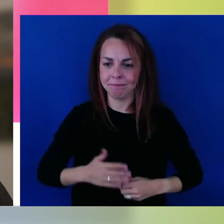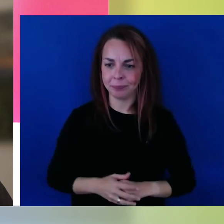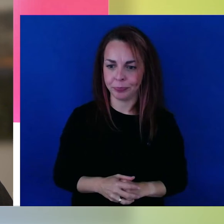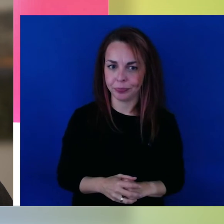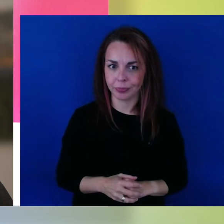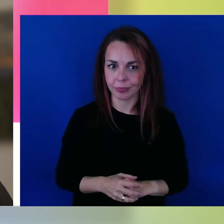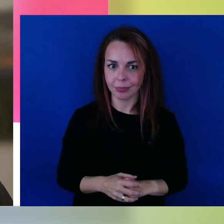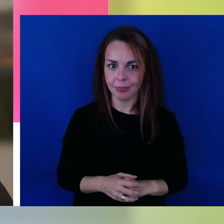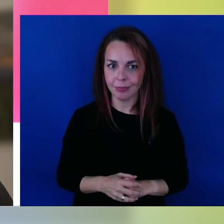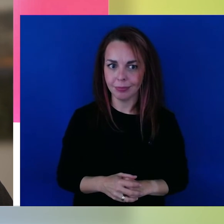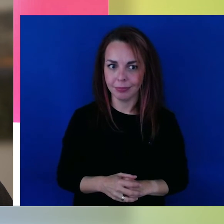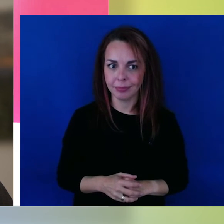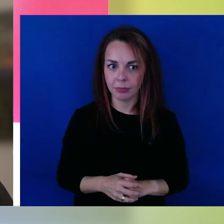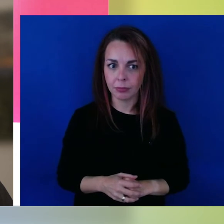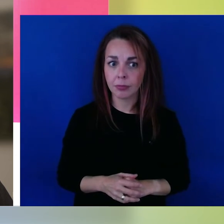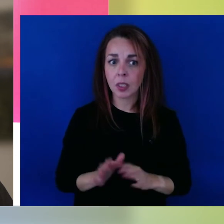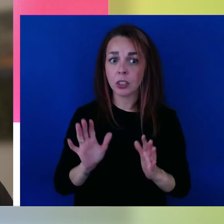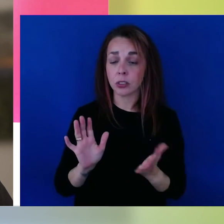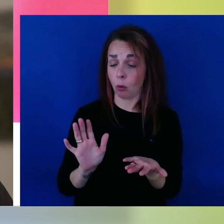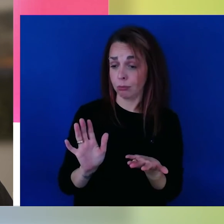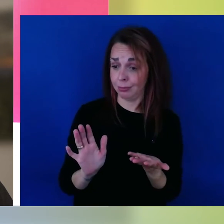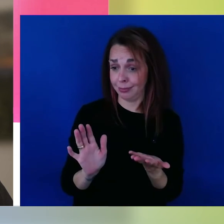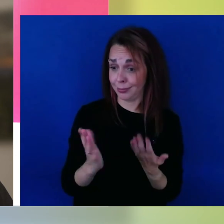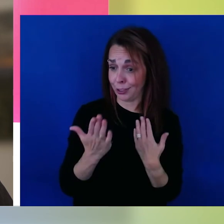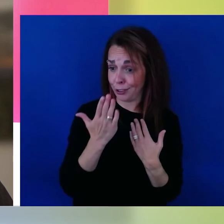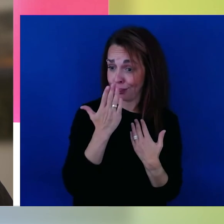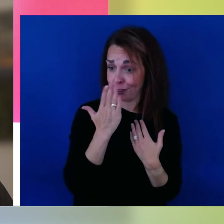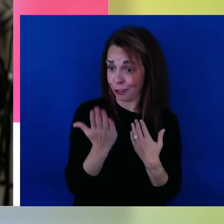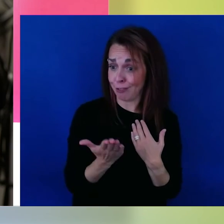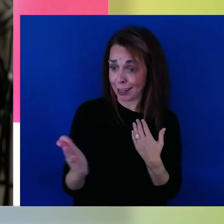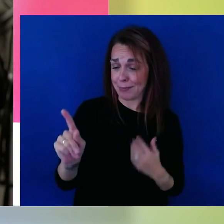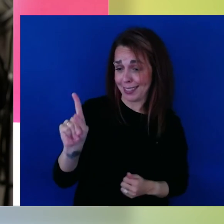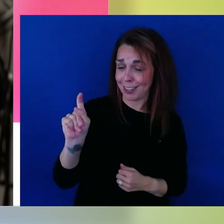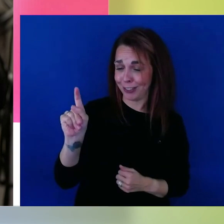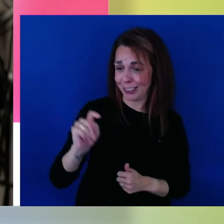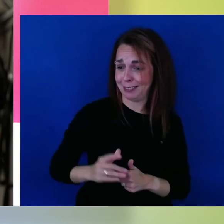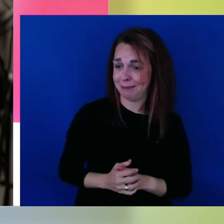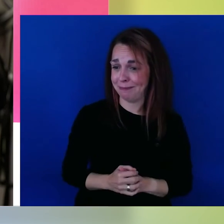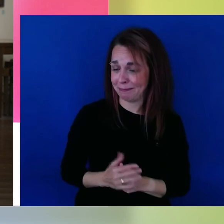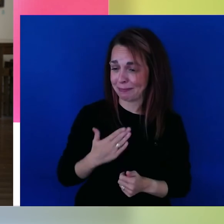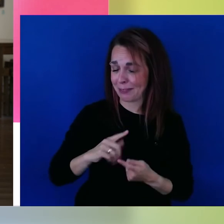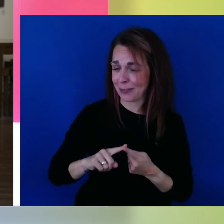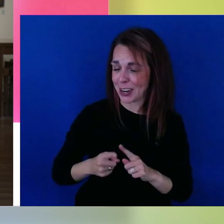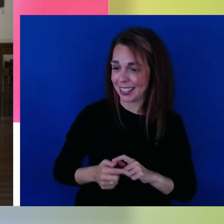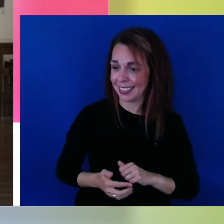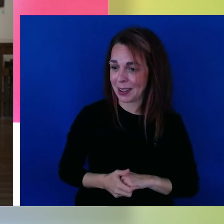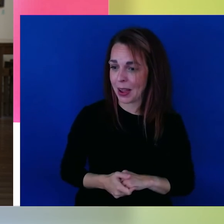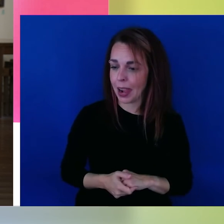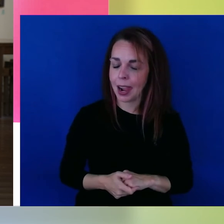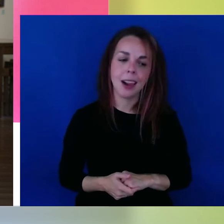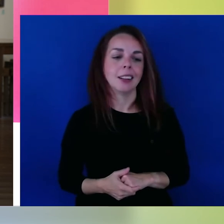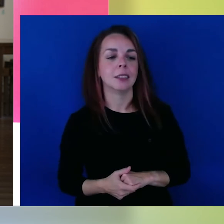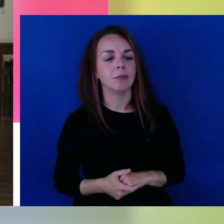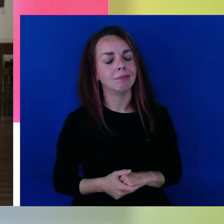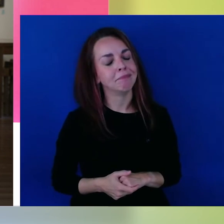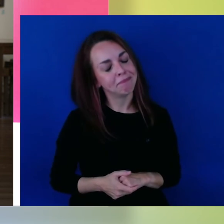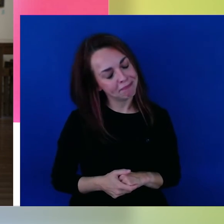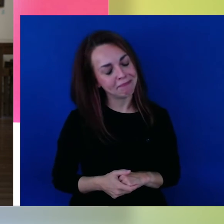How is that for a book recommendation, my friend? Being a dad,